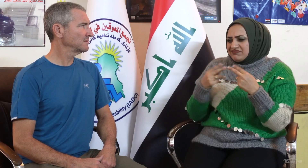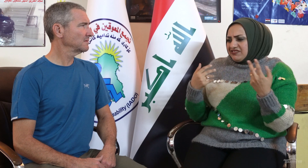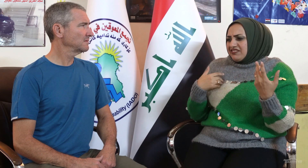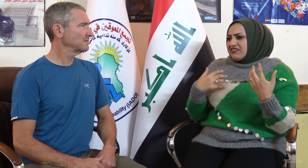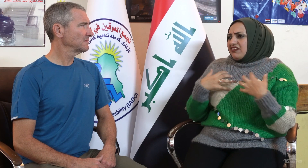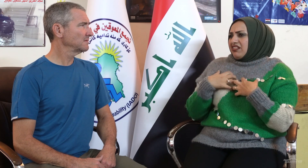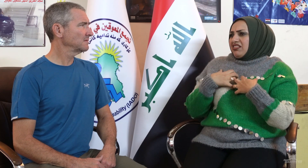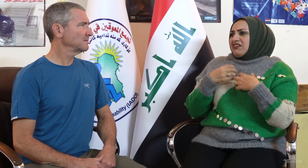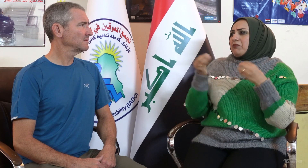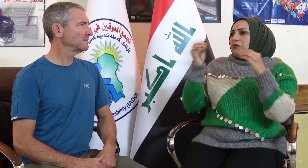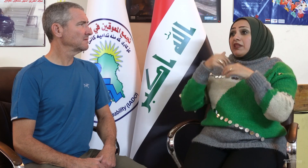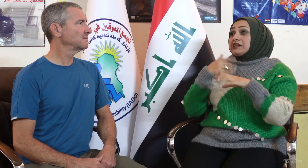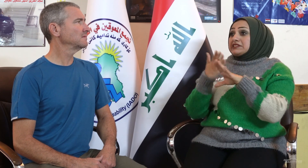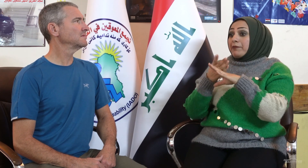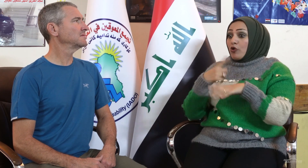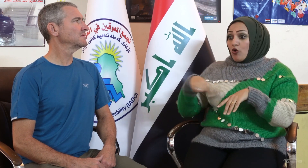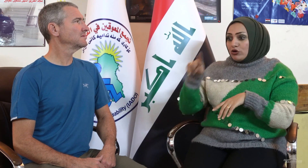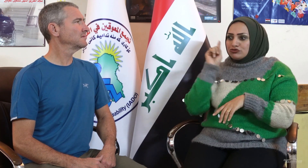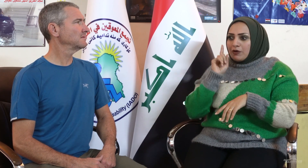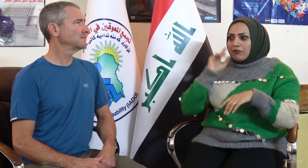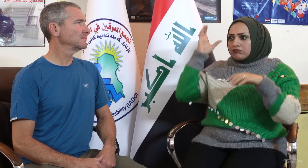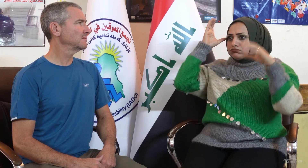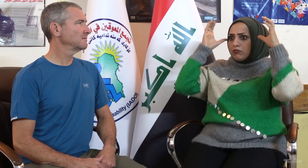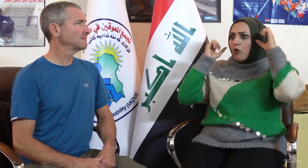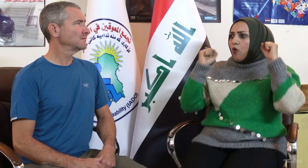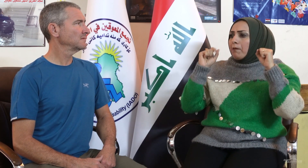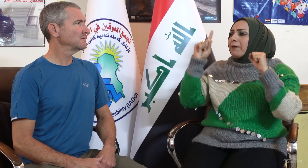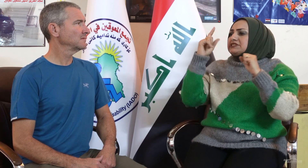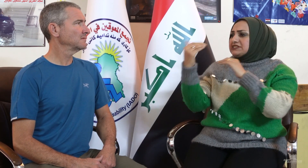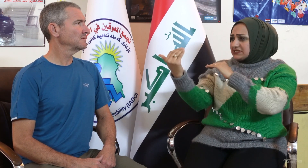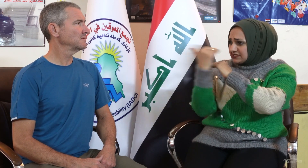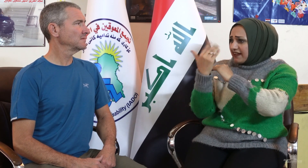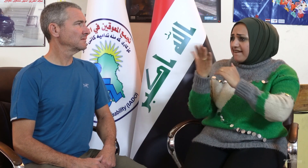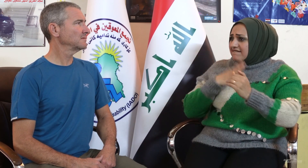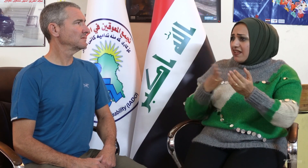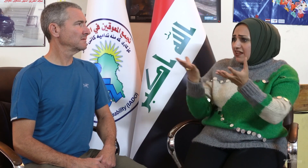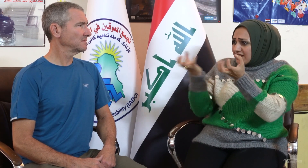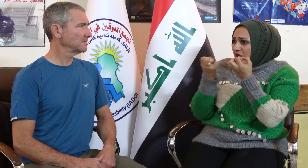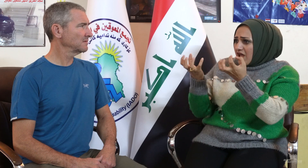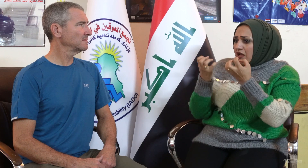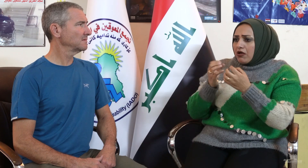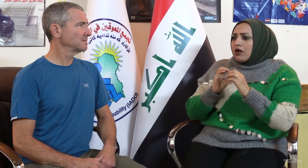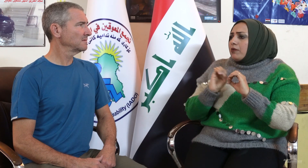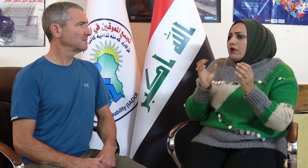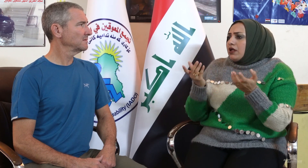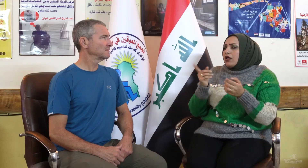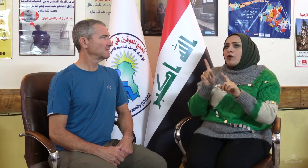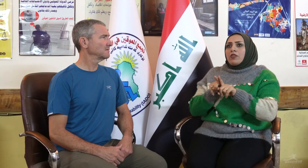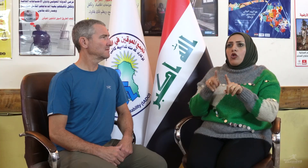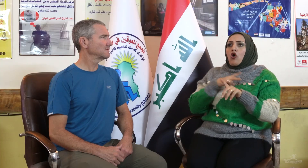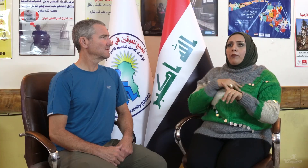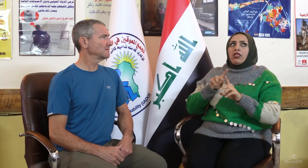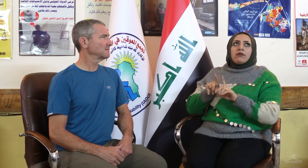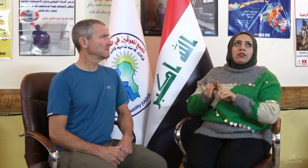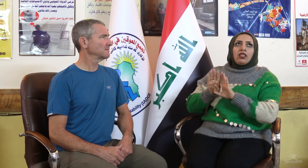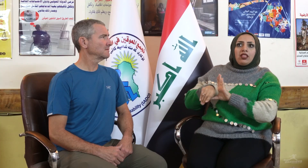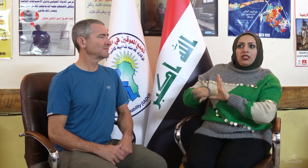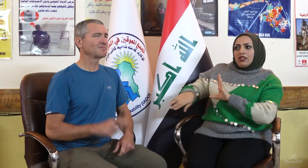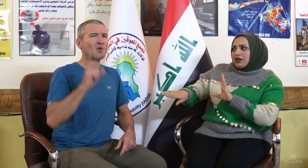This is so difficult for Deaf children who want an education beyond that. They’re often dismissed.